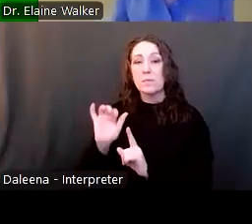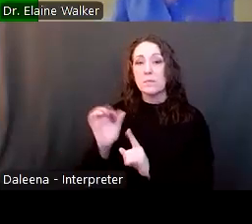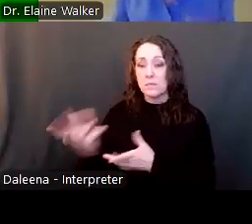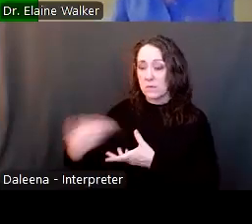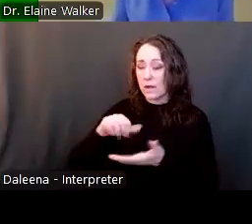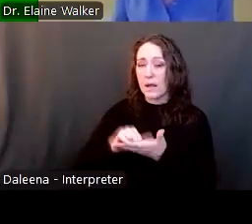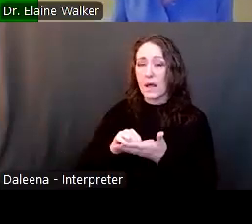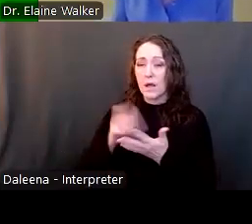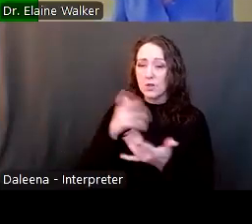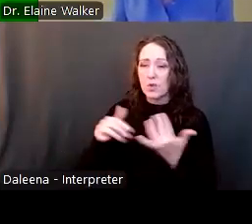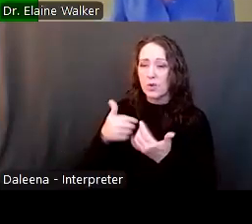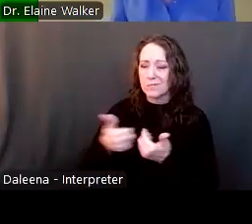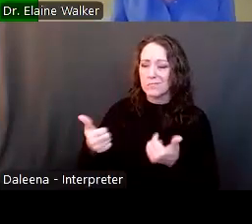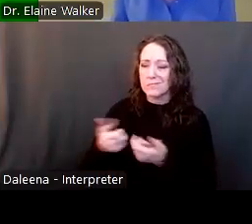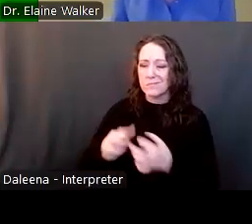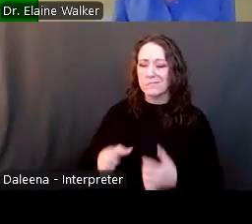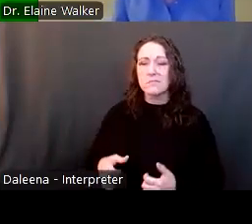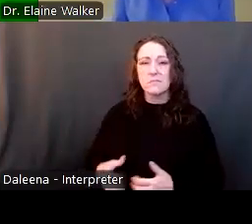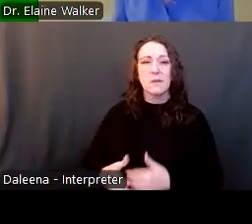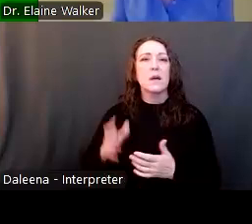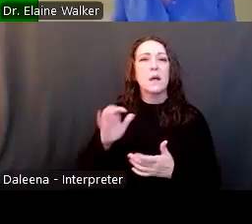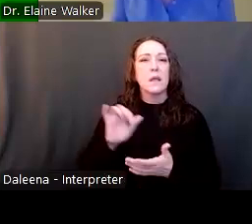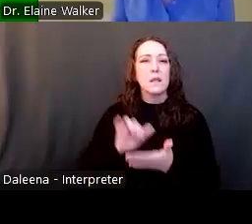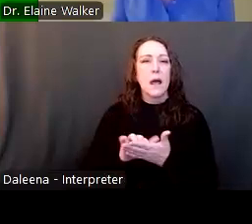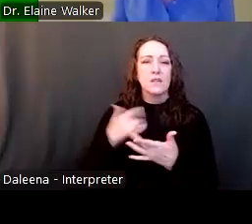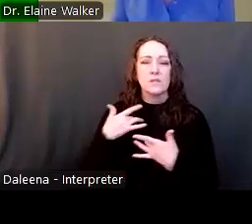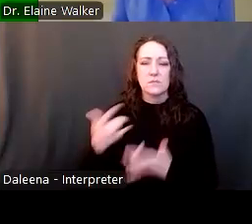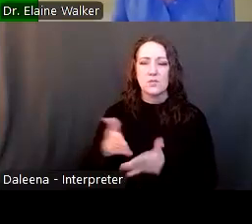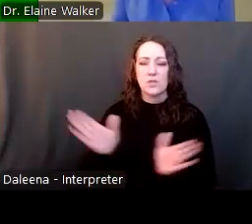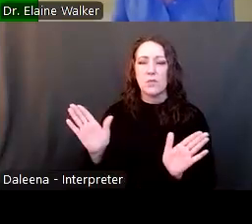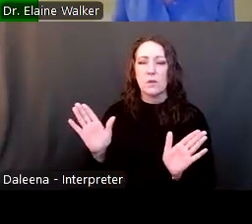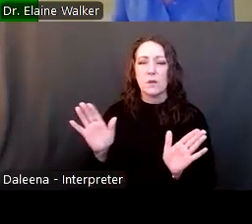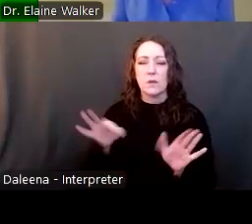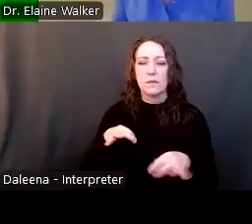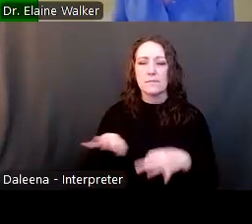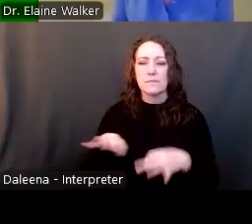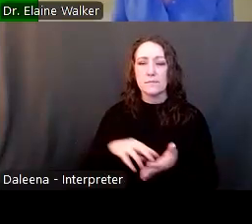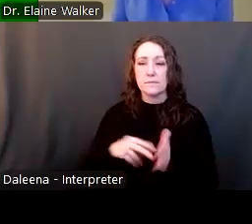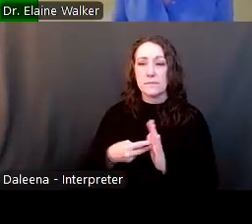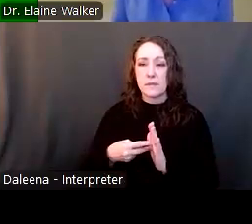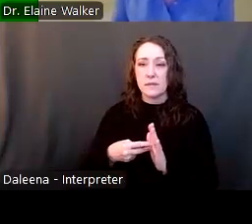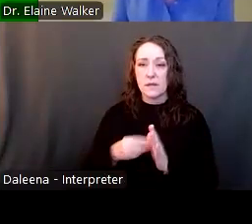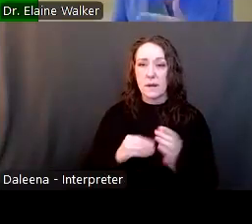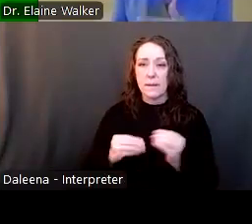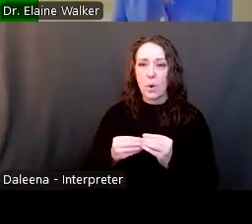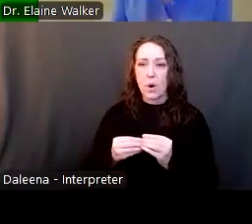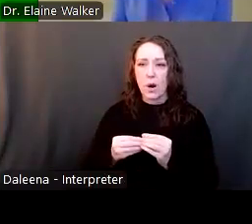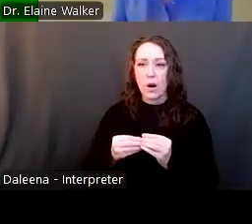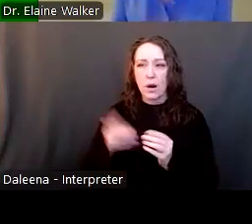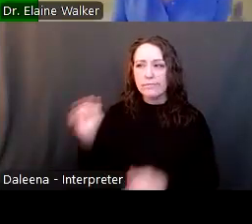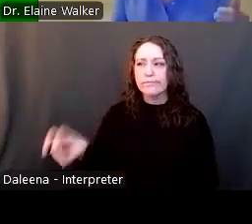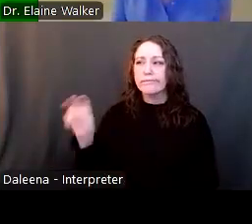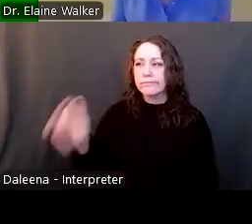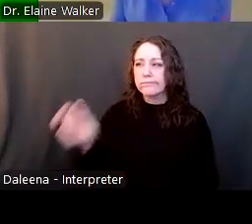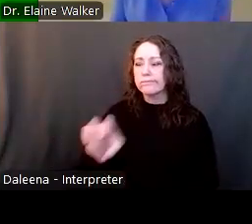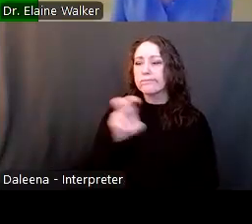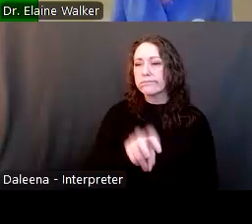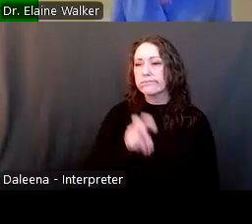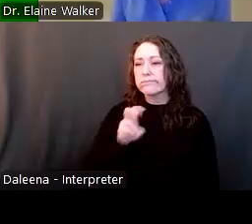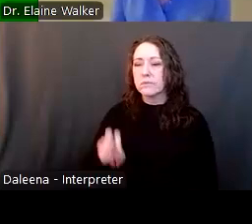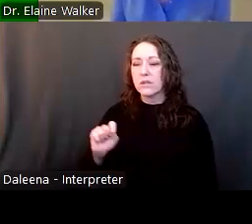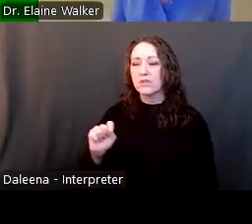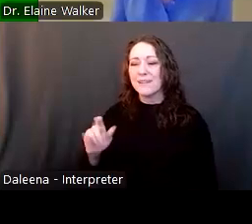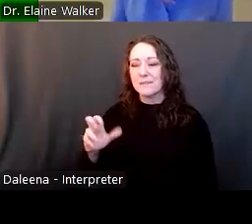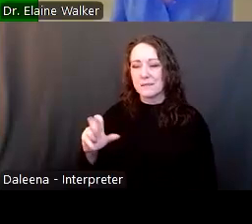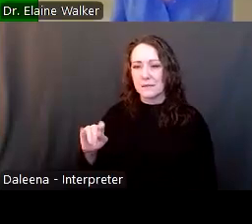fragmentation which is generally defined as greater transiency transiency and uh disruption